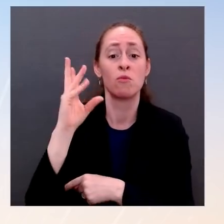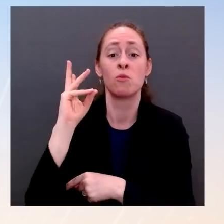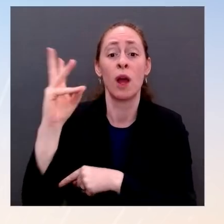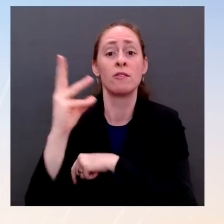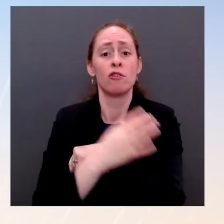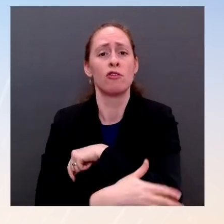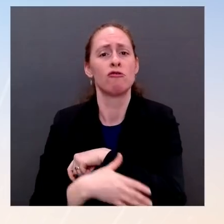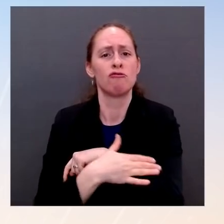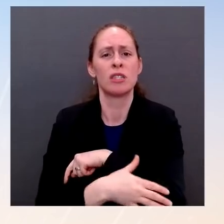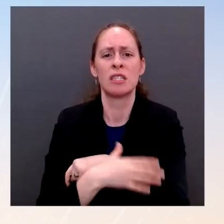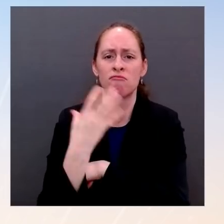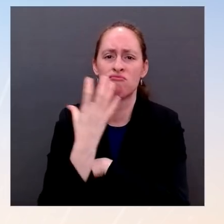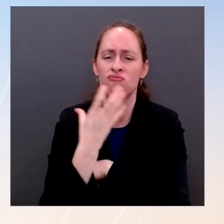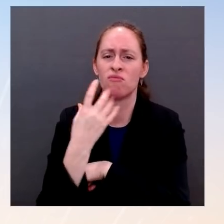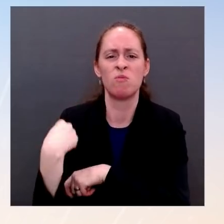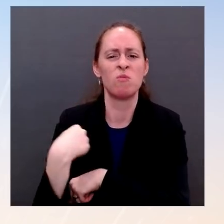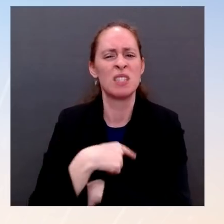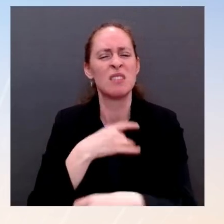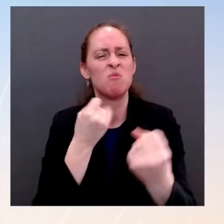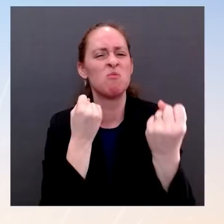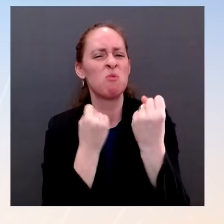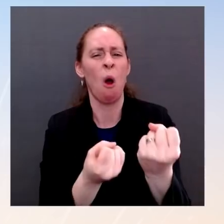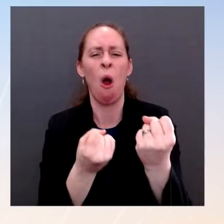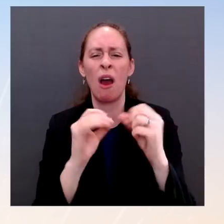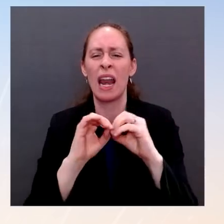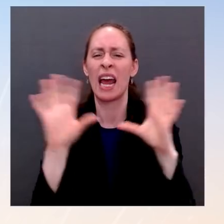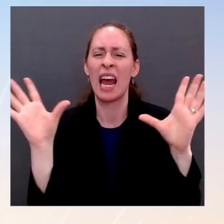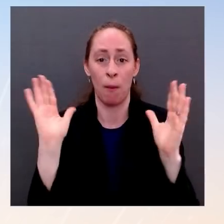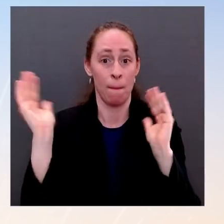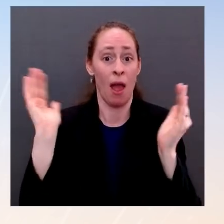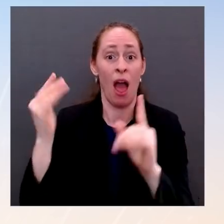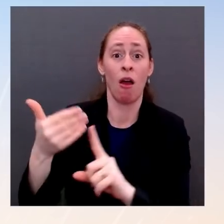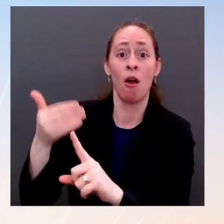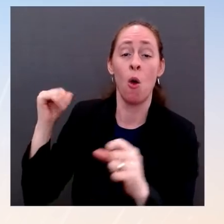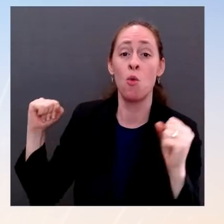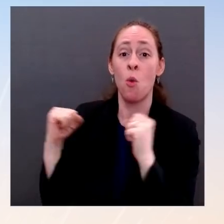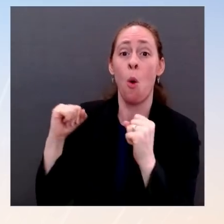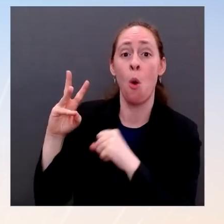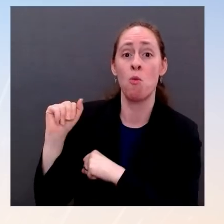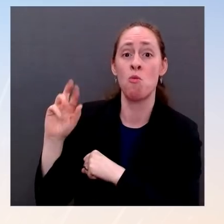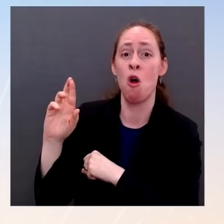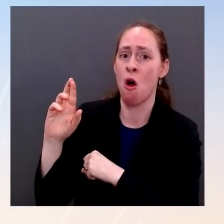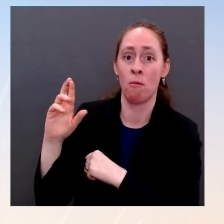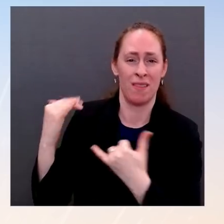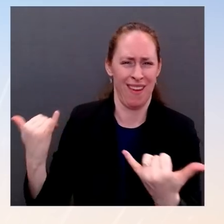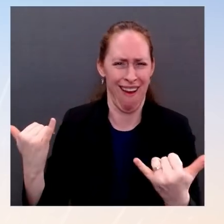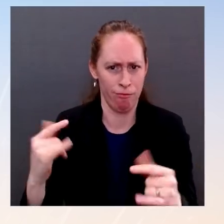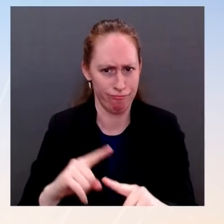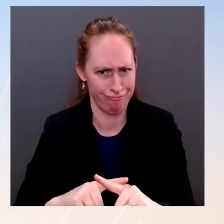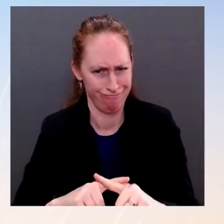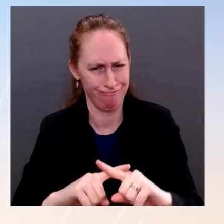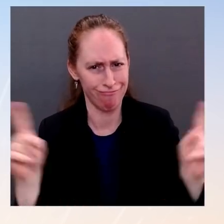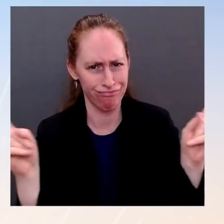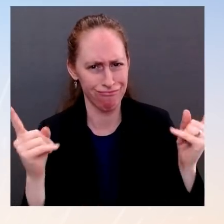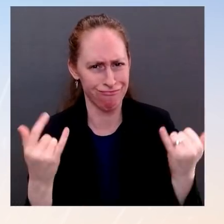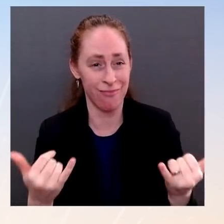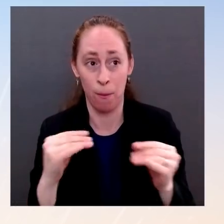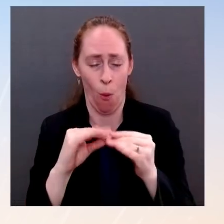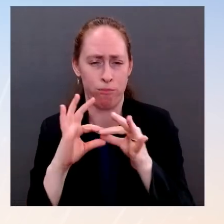The Press: And could you talk a little bit about the export control measures? How would they impact Russian electronics? Mr. Singh: Yeah, so the reality